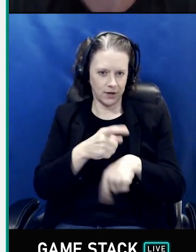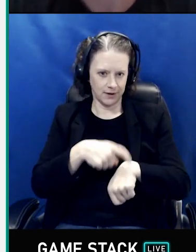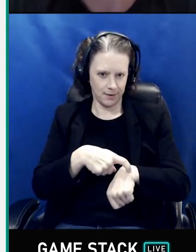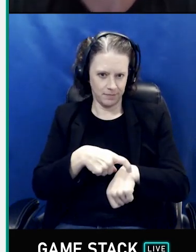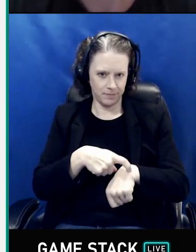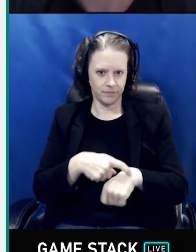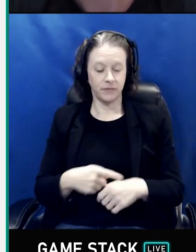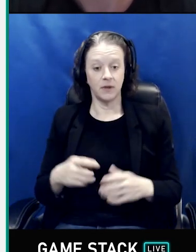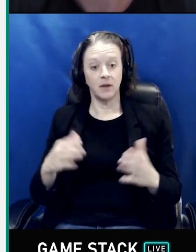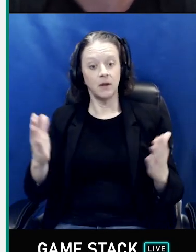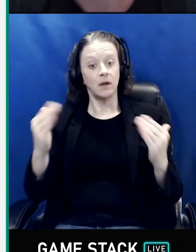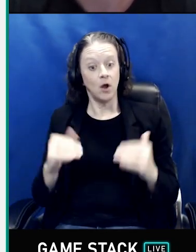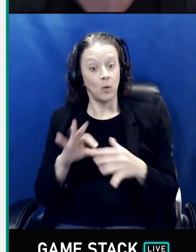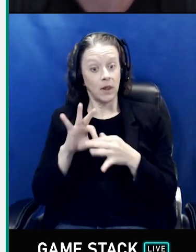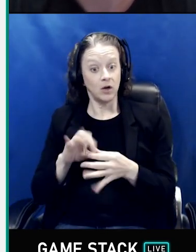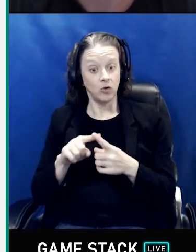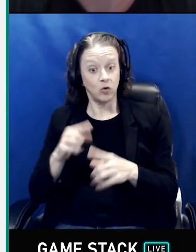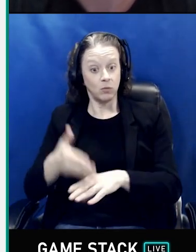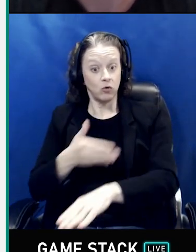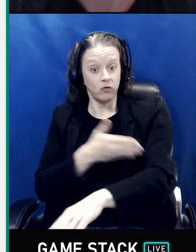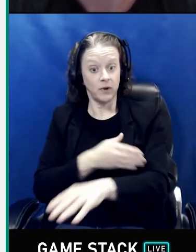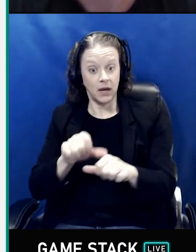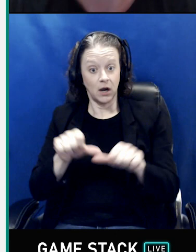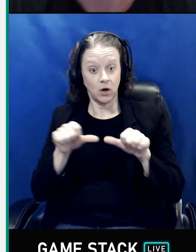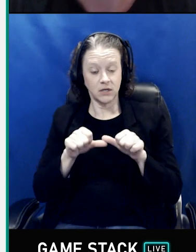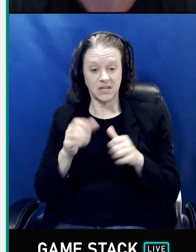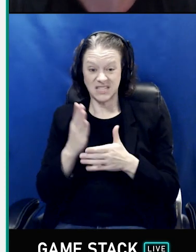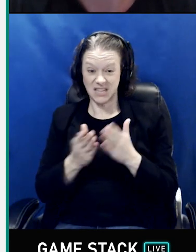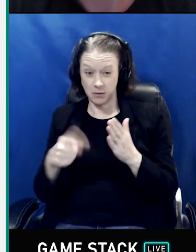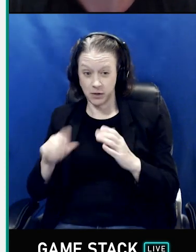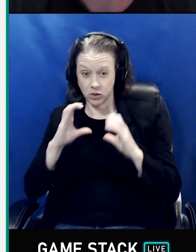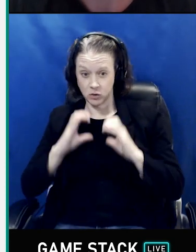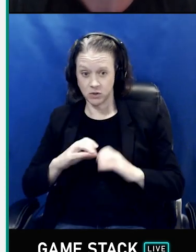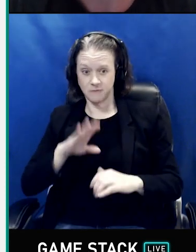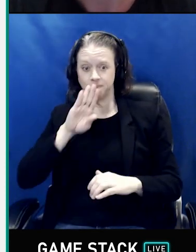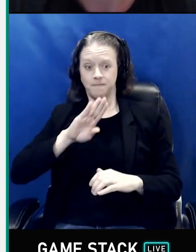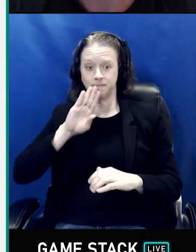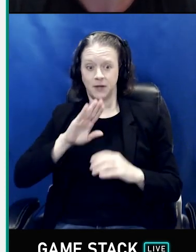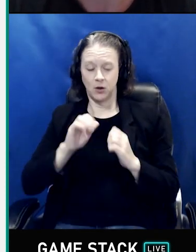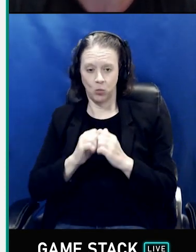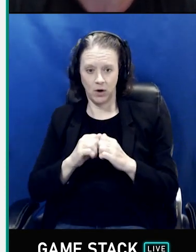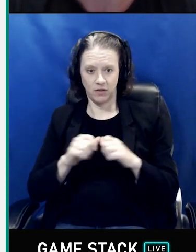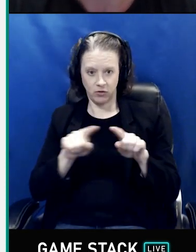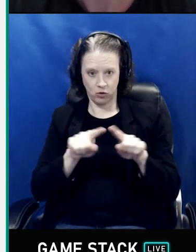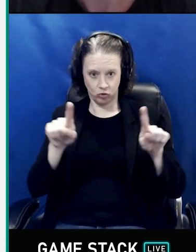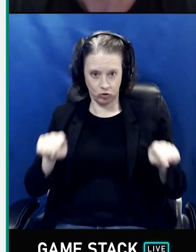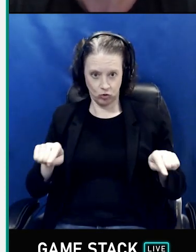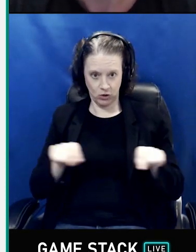we're seeing consumers express frustration with both the screen coverage of the controls